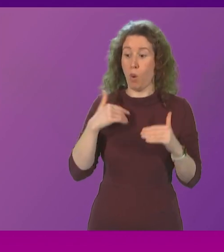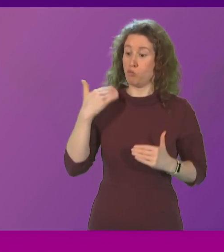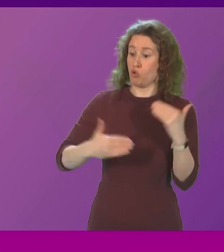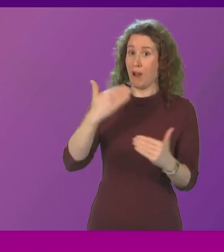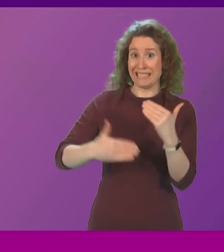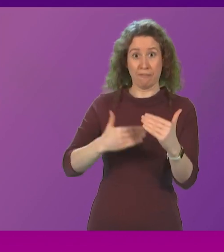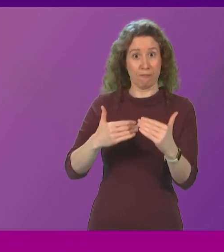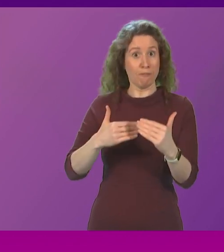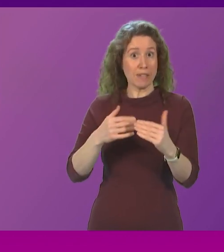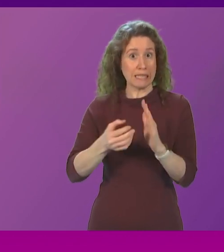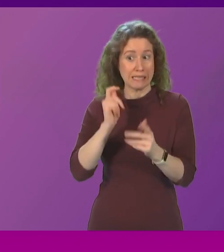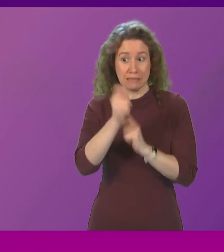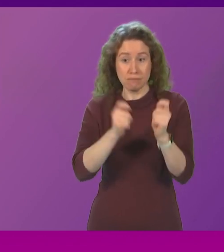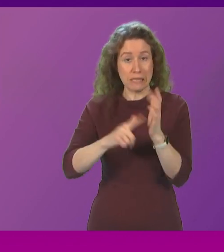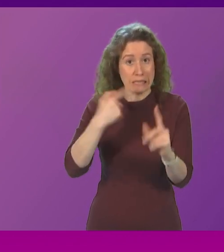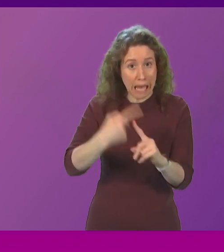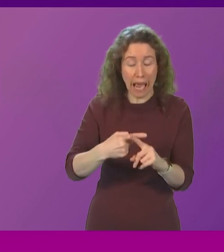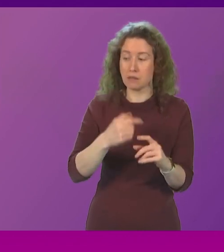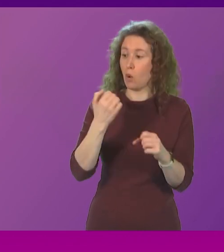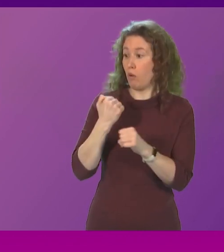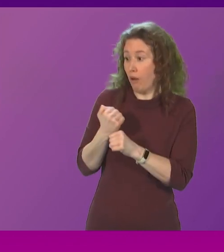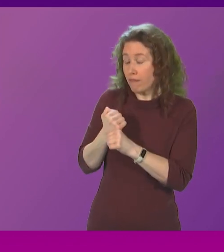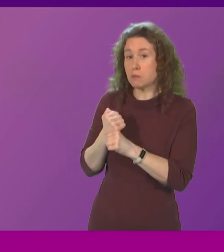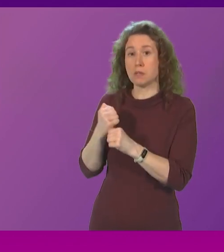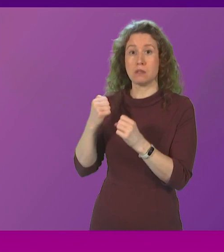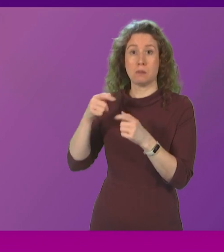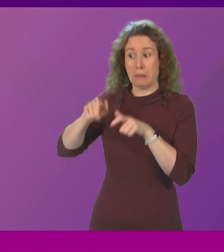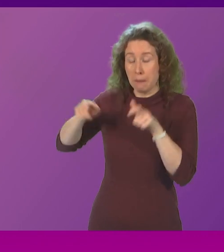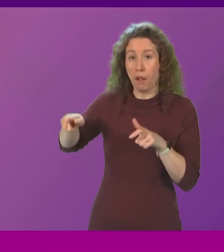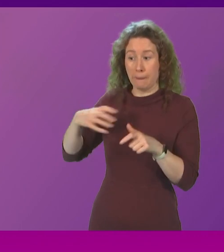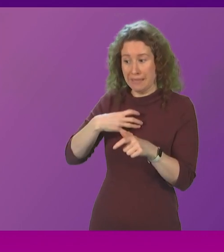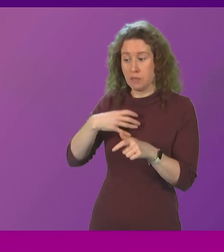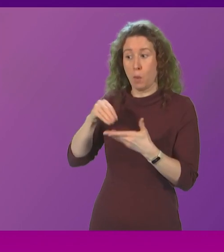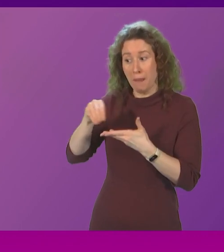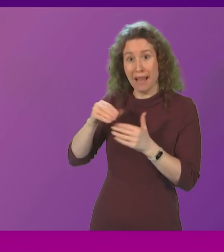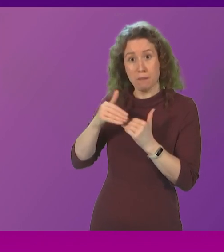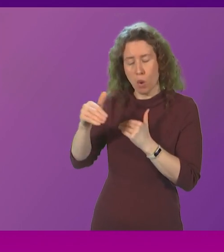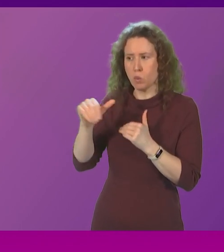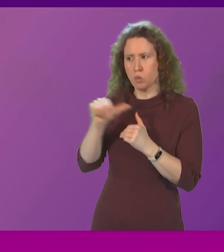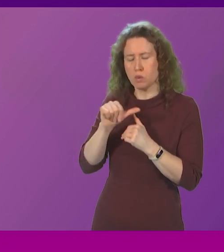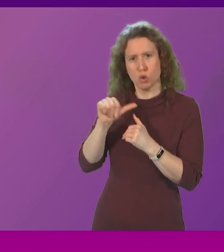Those who earn the most—such as Government ministers and MSPs—should pay the most. I make no apology for that.